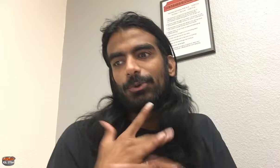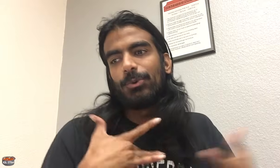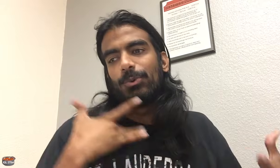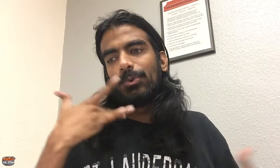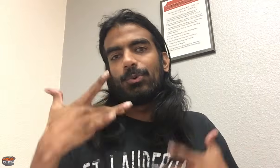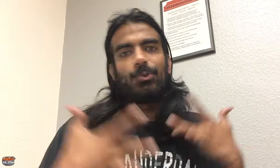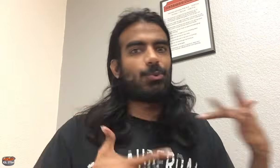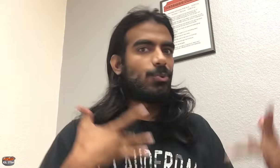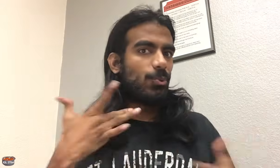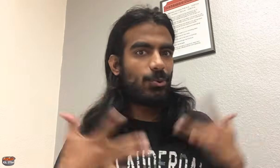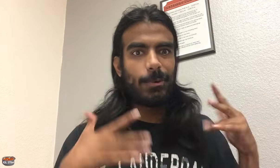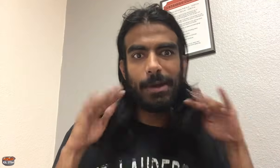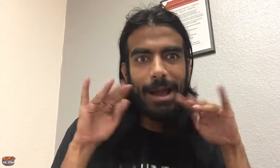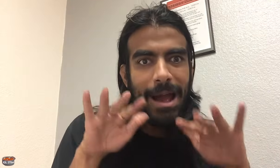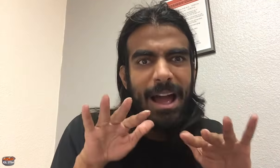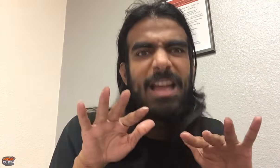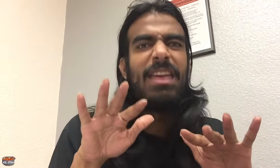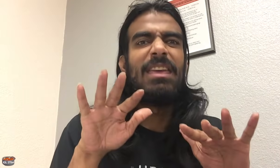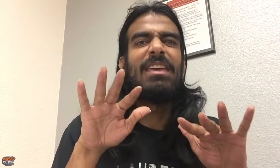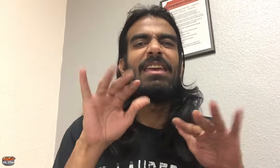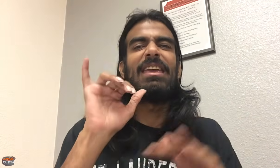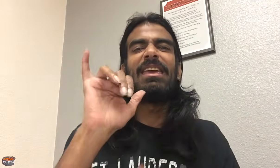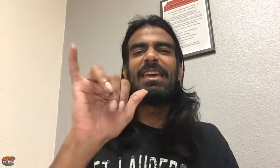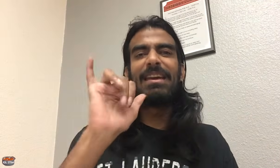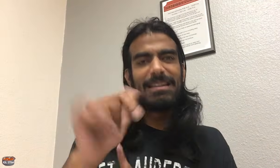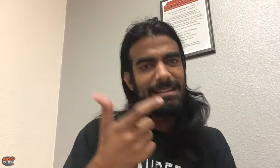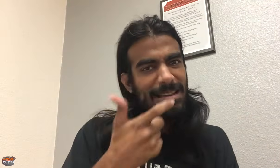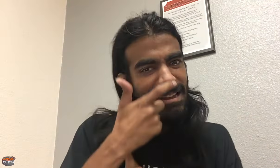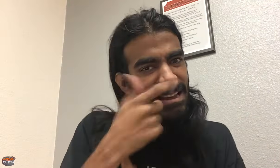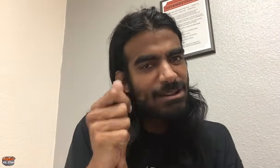B-list movies that Deaf audiences could watch.